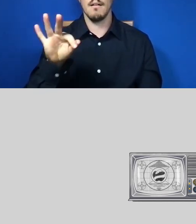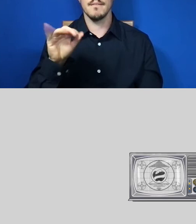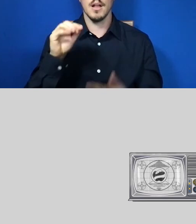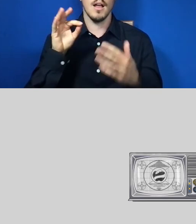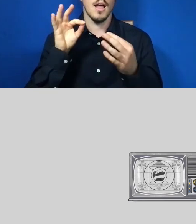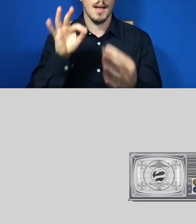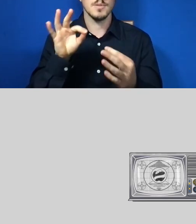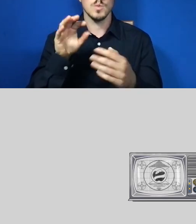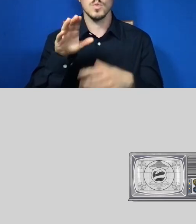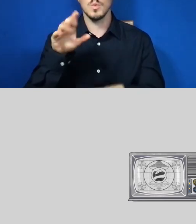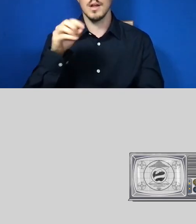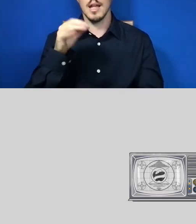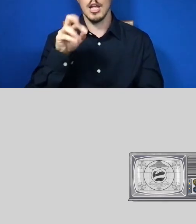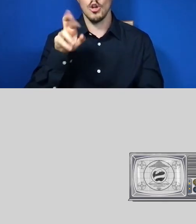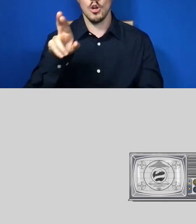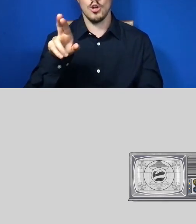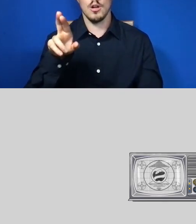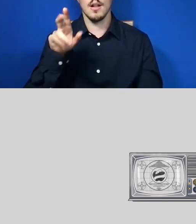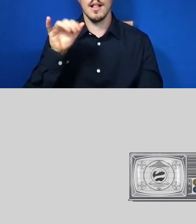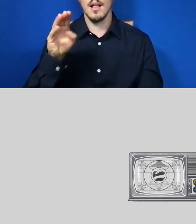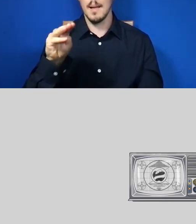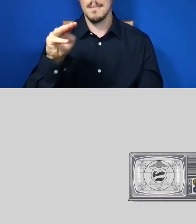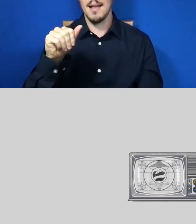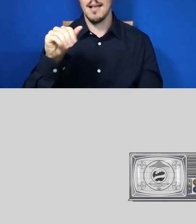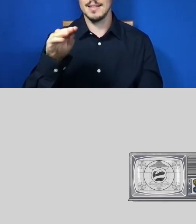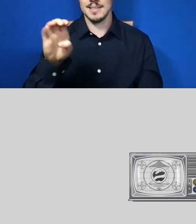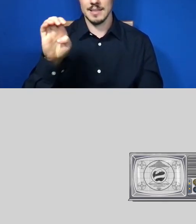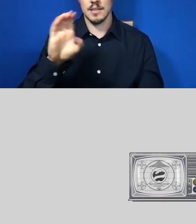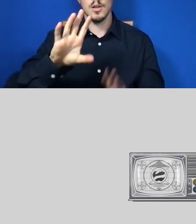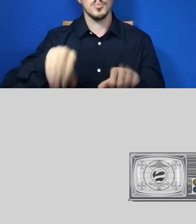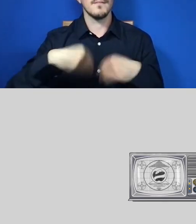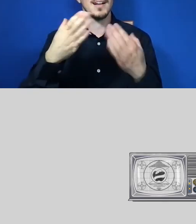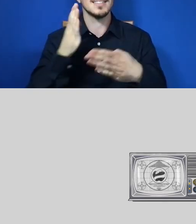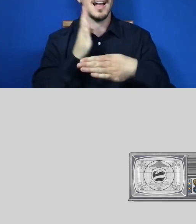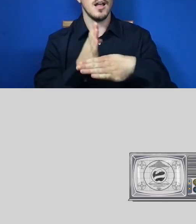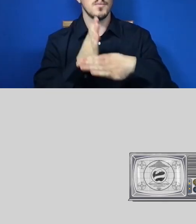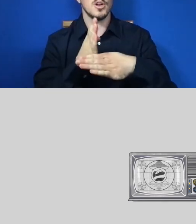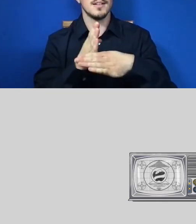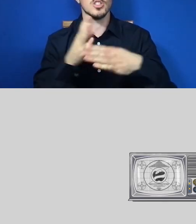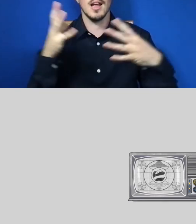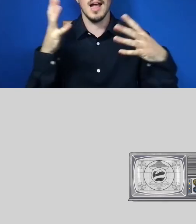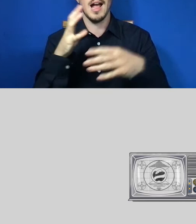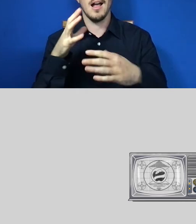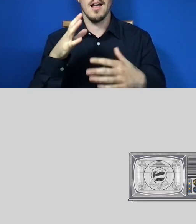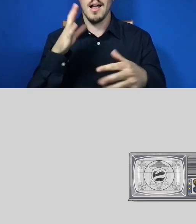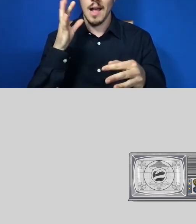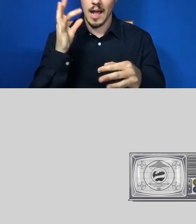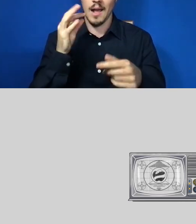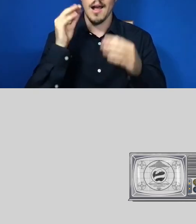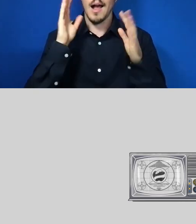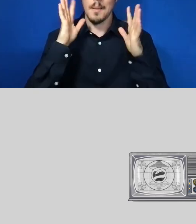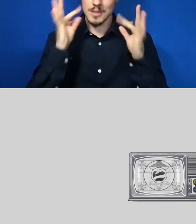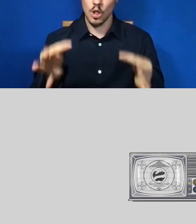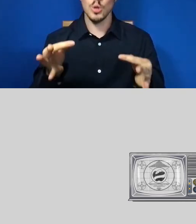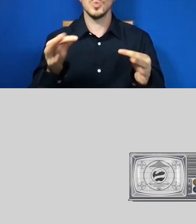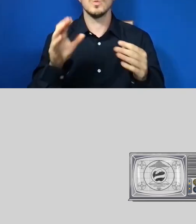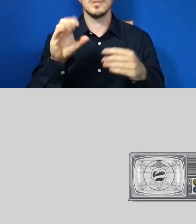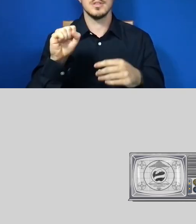The mean absolute error loss function gives us an average absolute sum of our correct answer